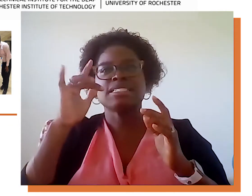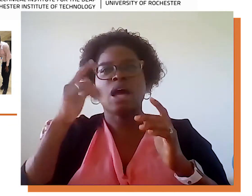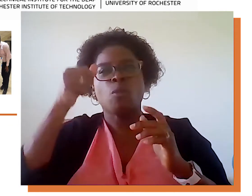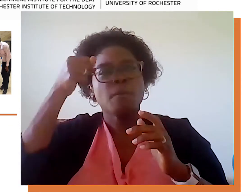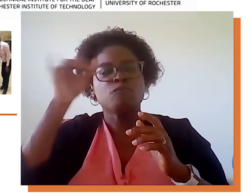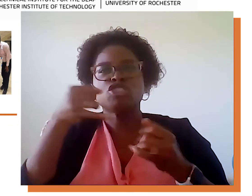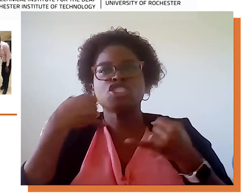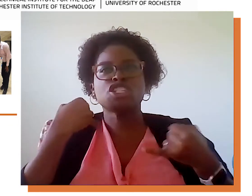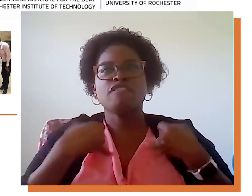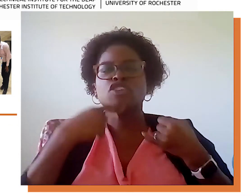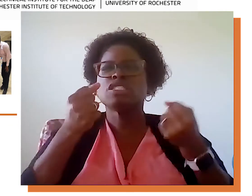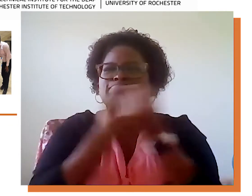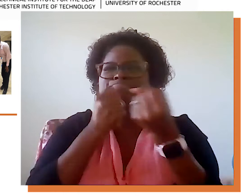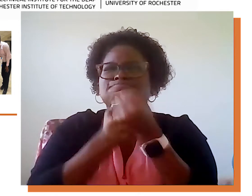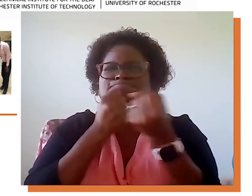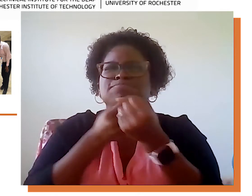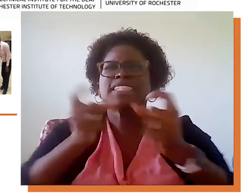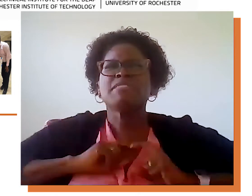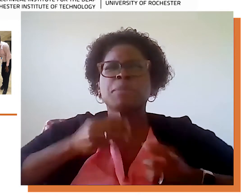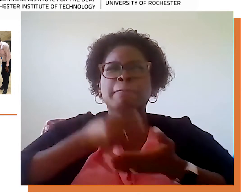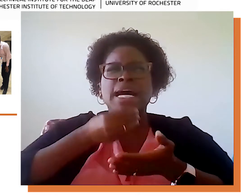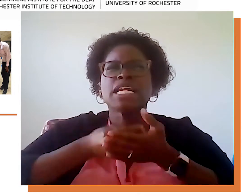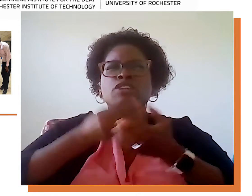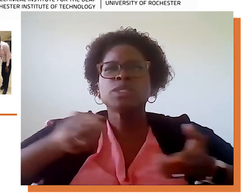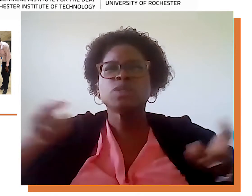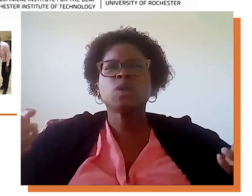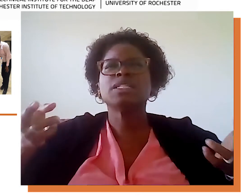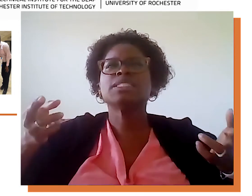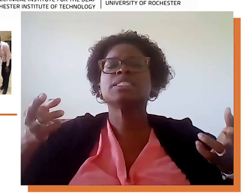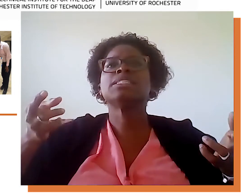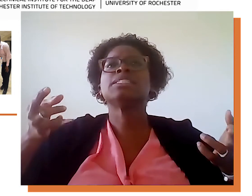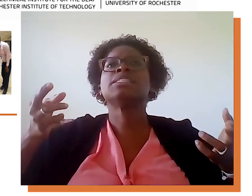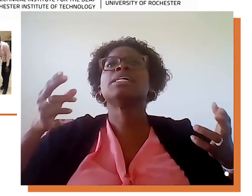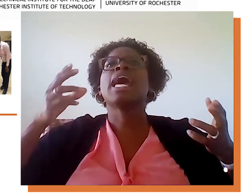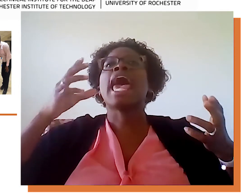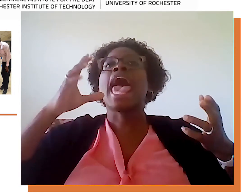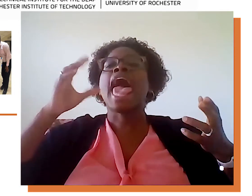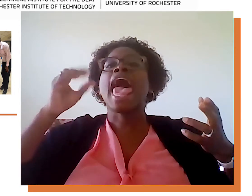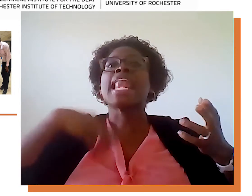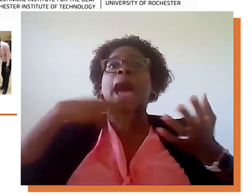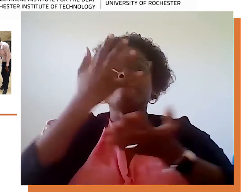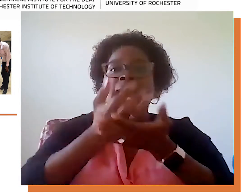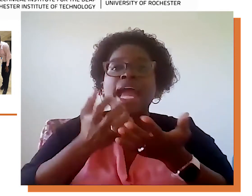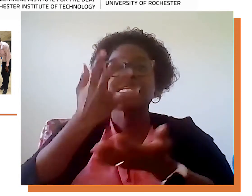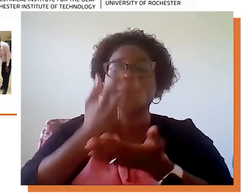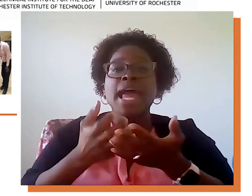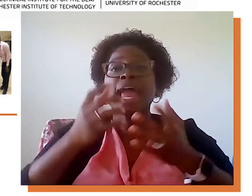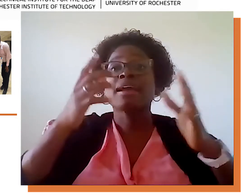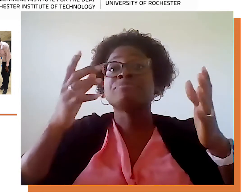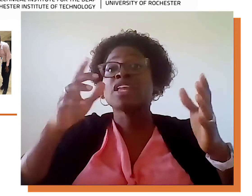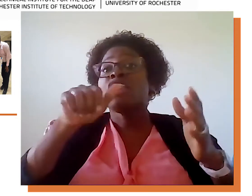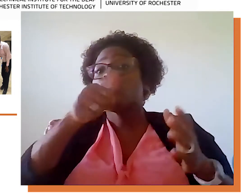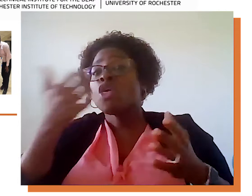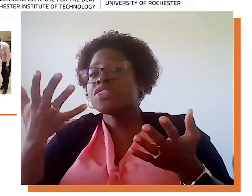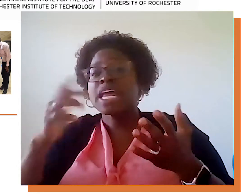And I remember Jennifer supporting me, giving me some money and resources to be able to do that. I begged and begged.